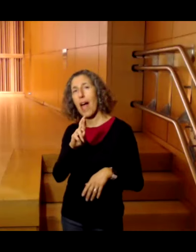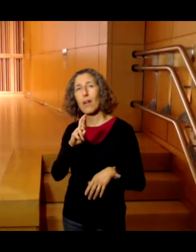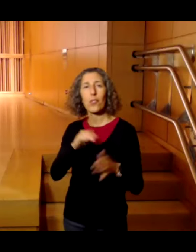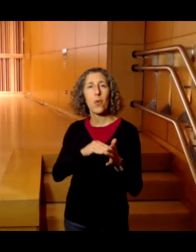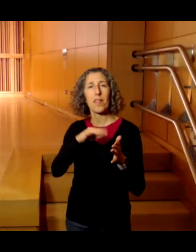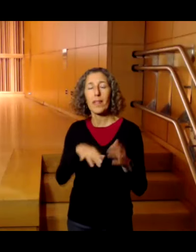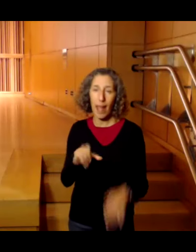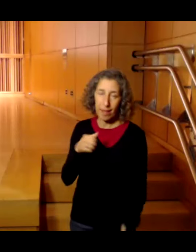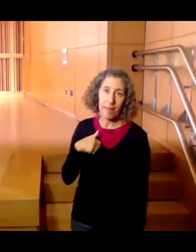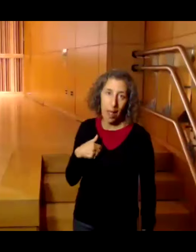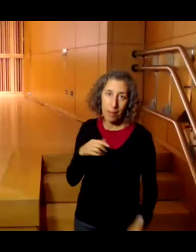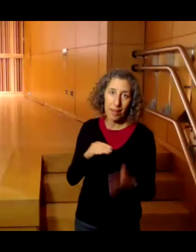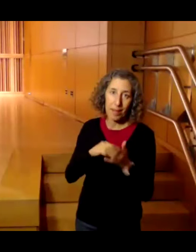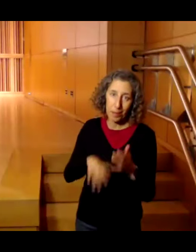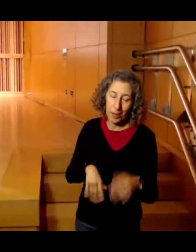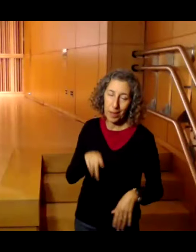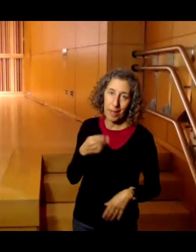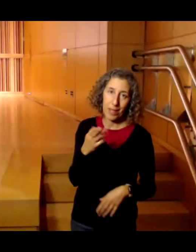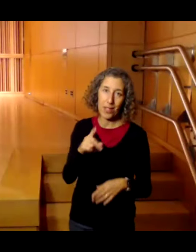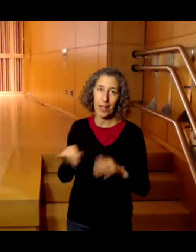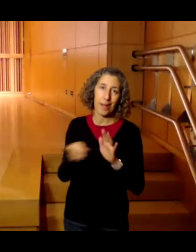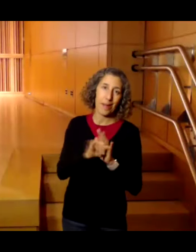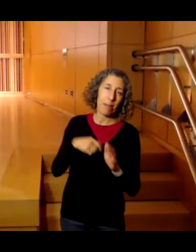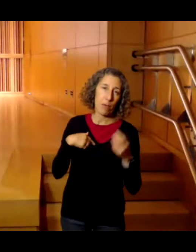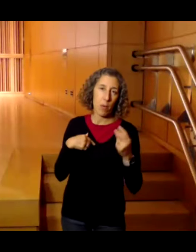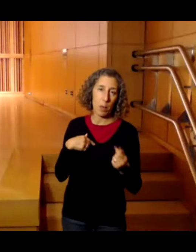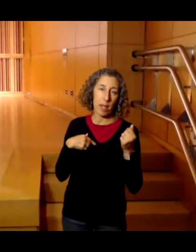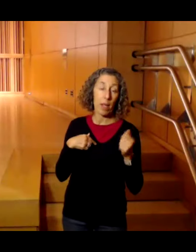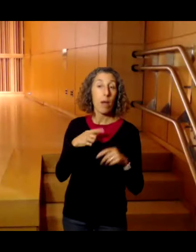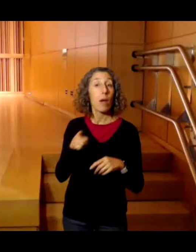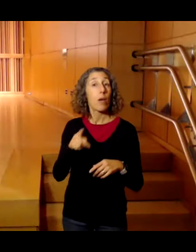Without skipping a beat, Robert replies. Well, Doug mow your shit.